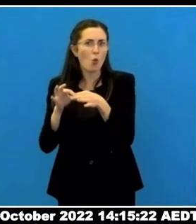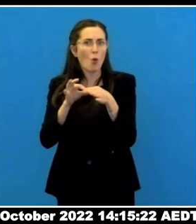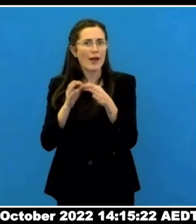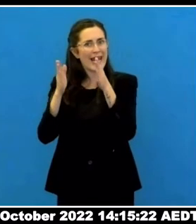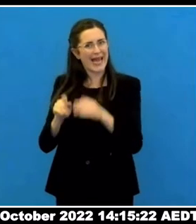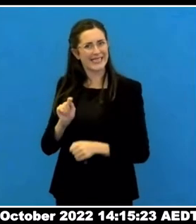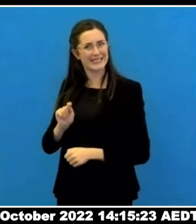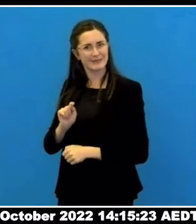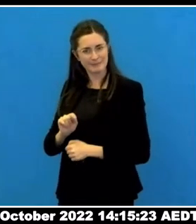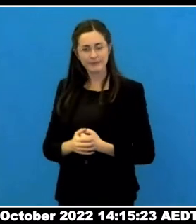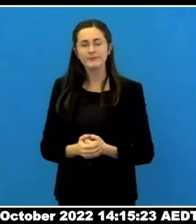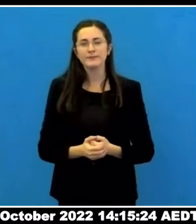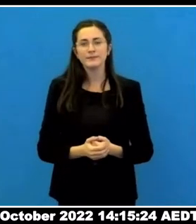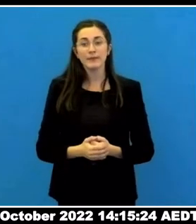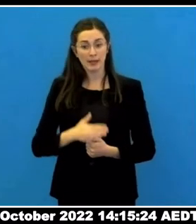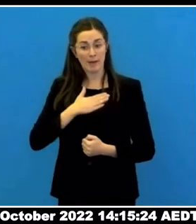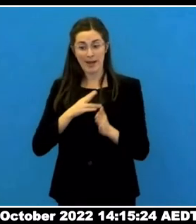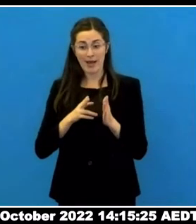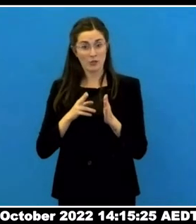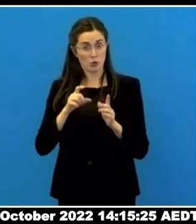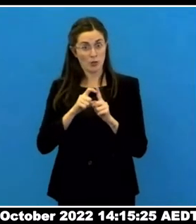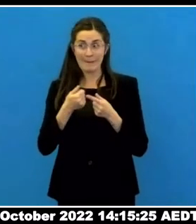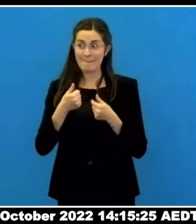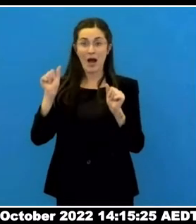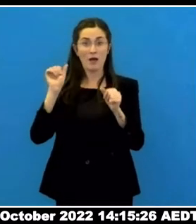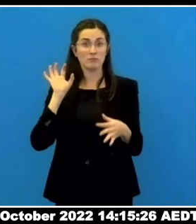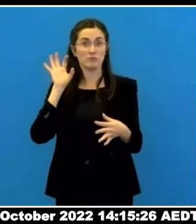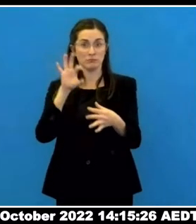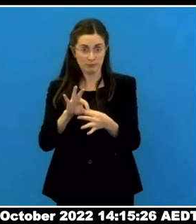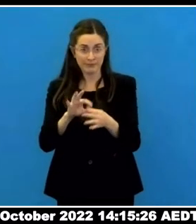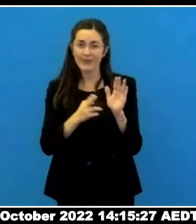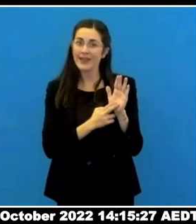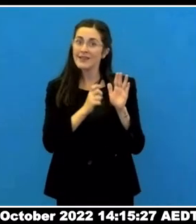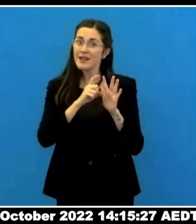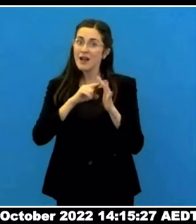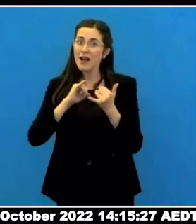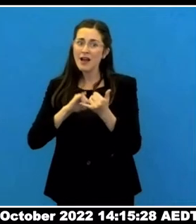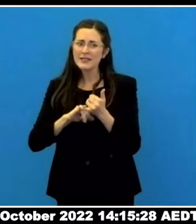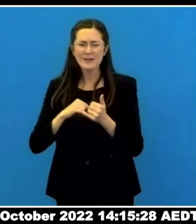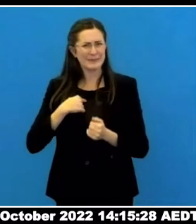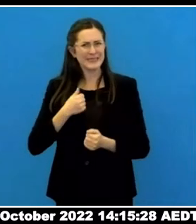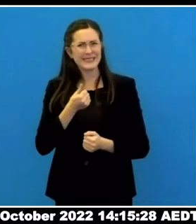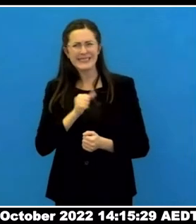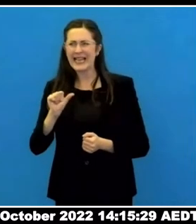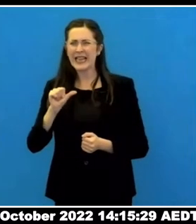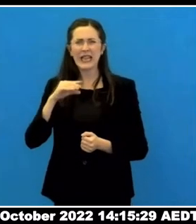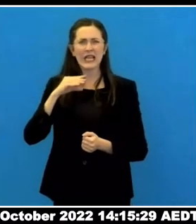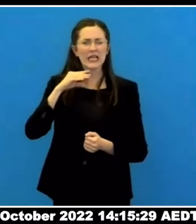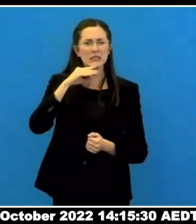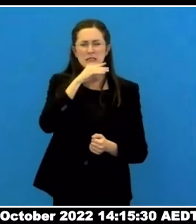"When my daughter joined the NDIS, we really didn't know much about how it..."